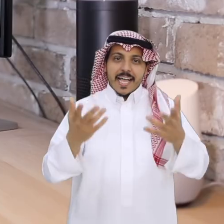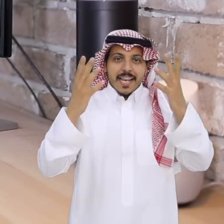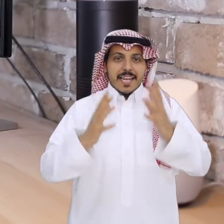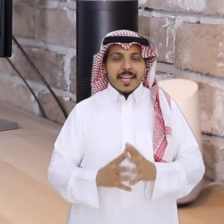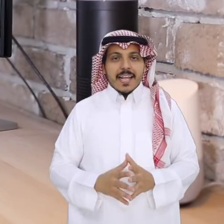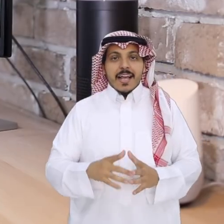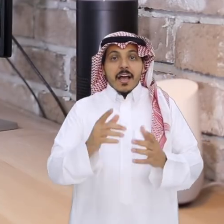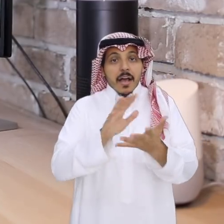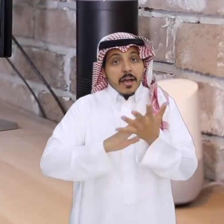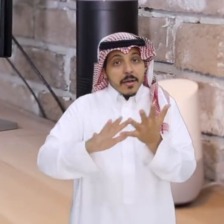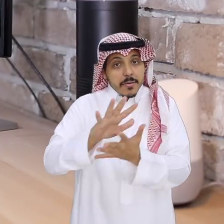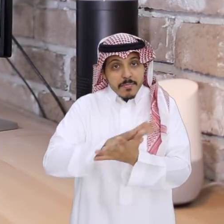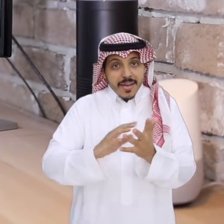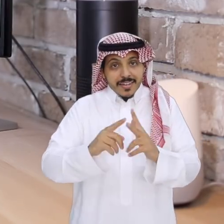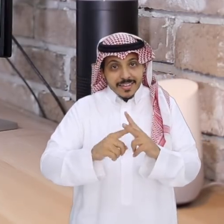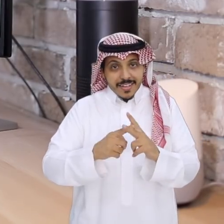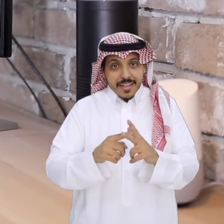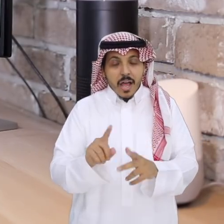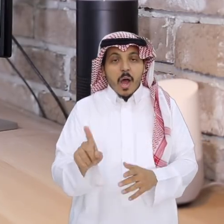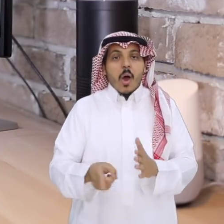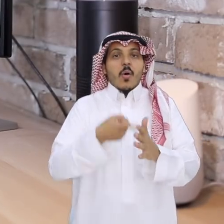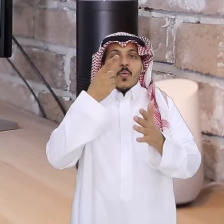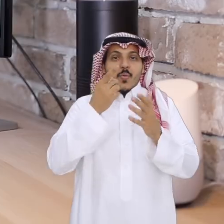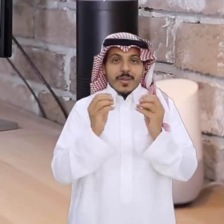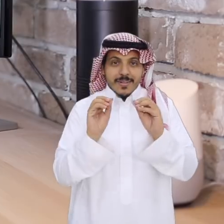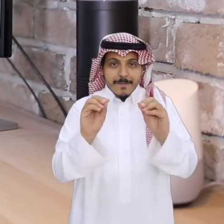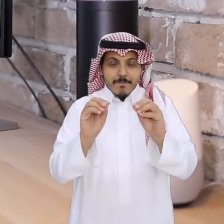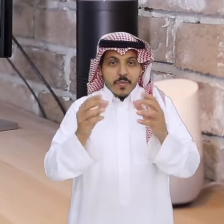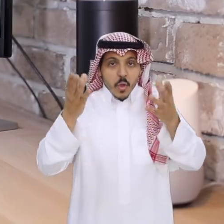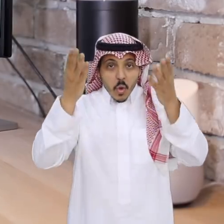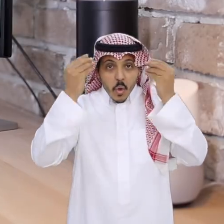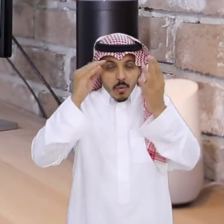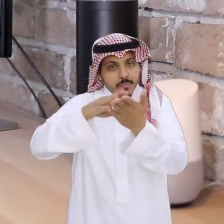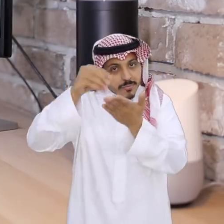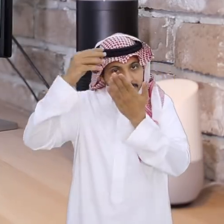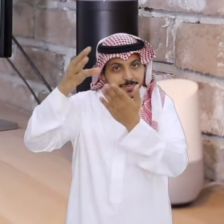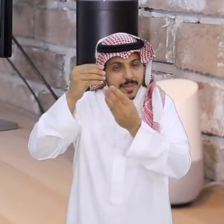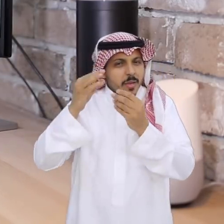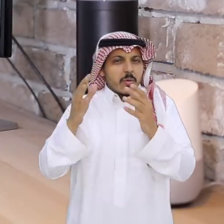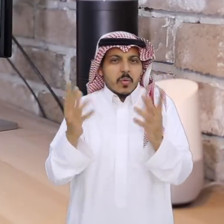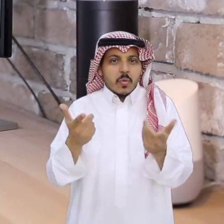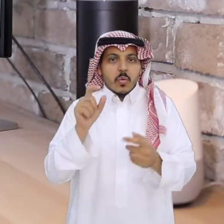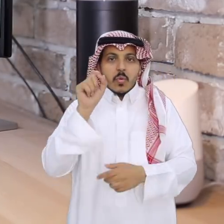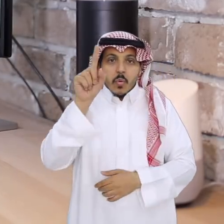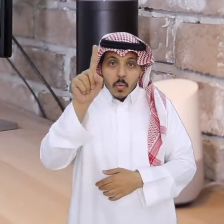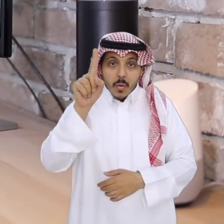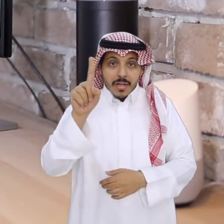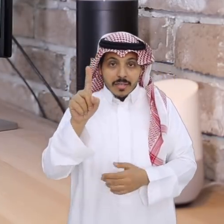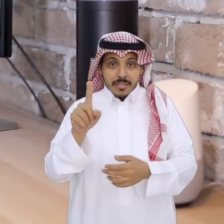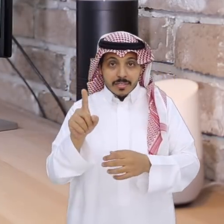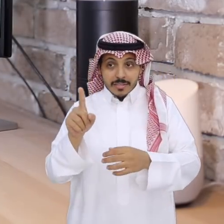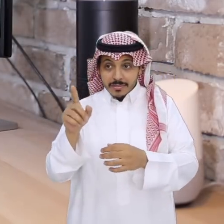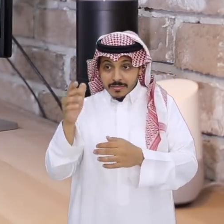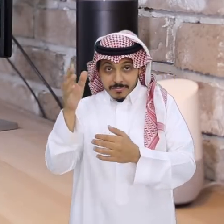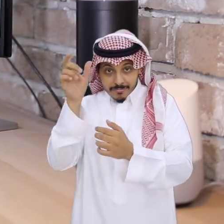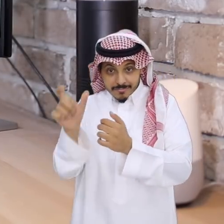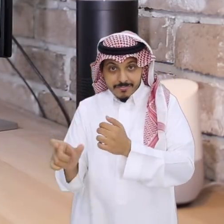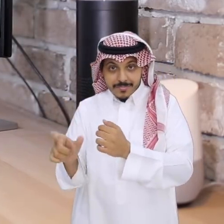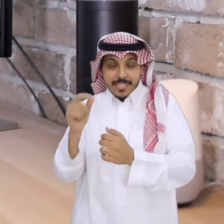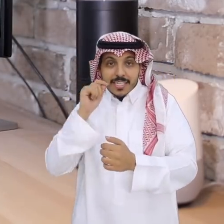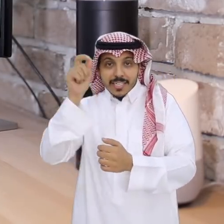Let's discuss our first news; it will be about science. Someone is planting an ear on his arm.